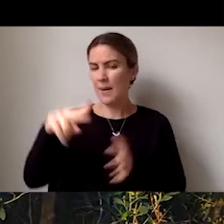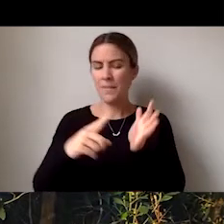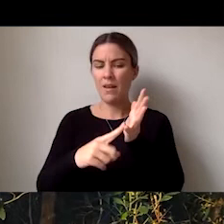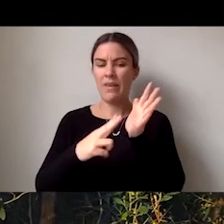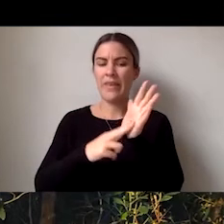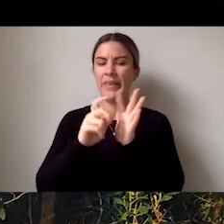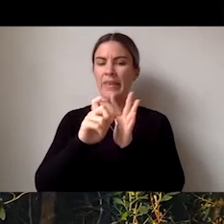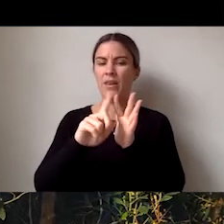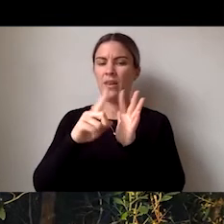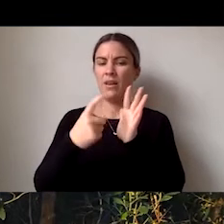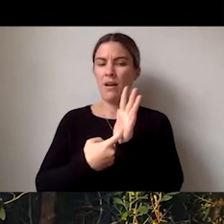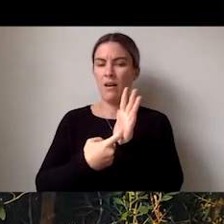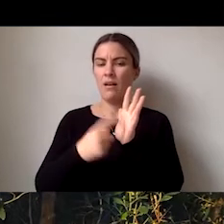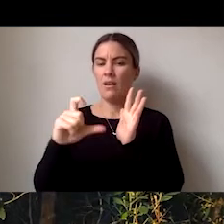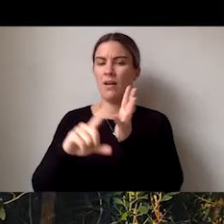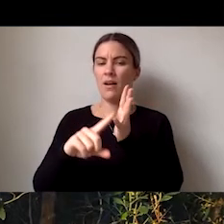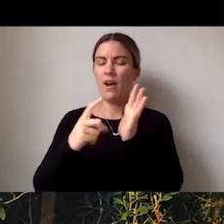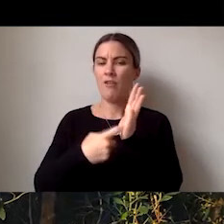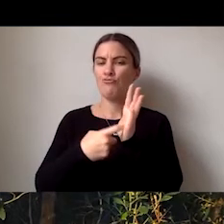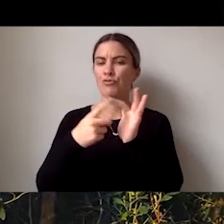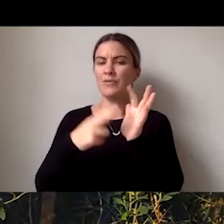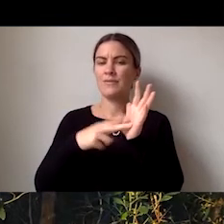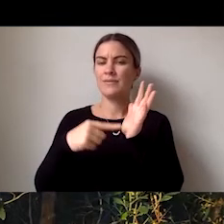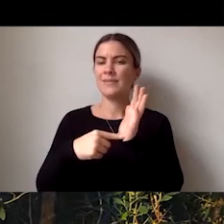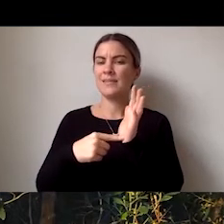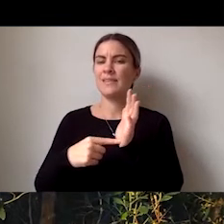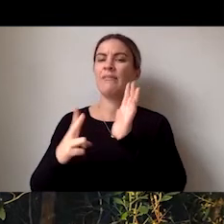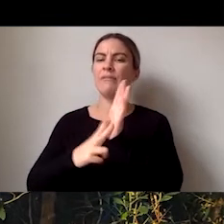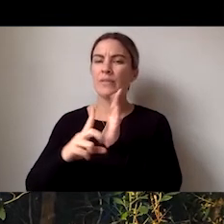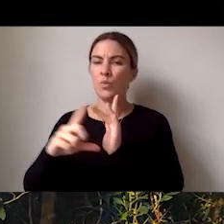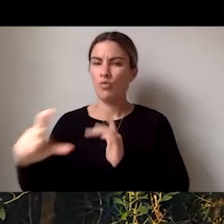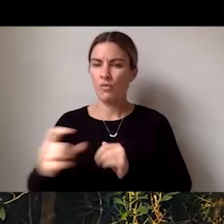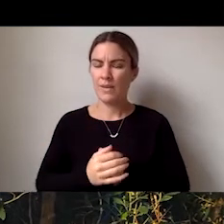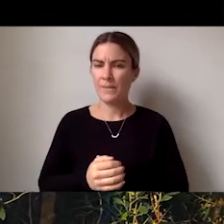that creates transformative change in people's hearts and minds and